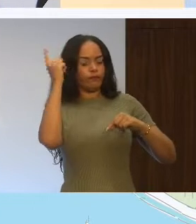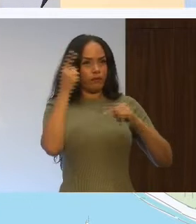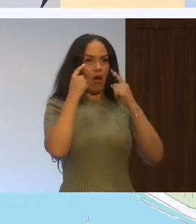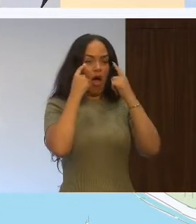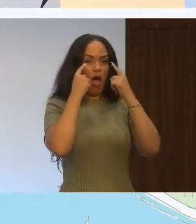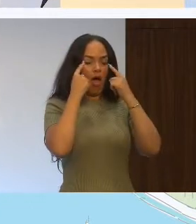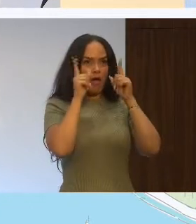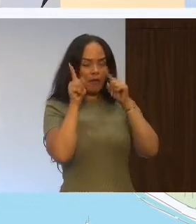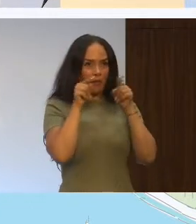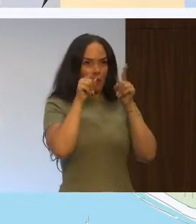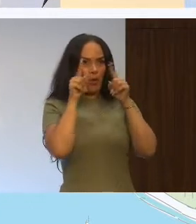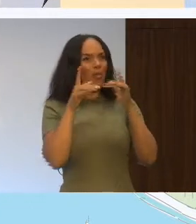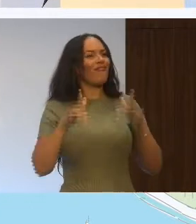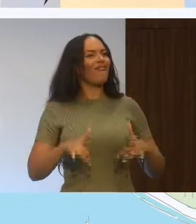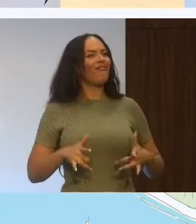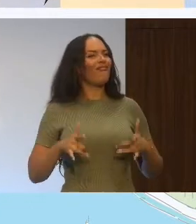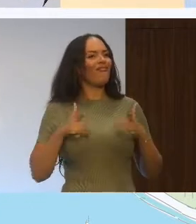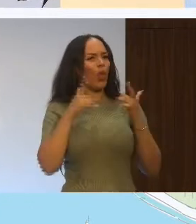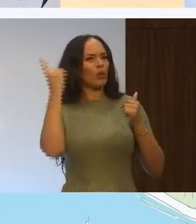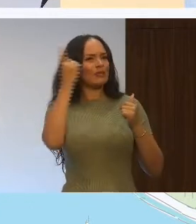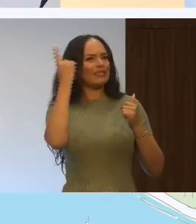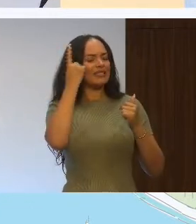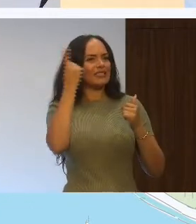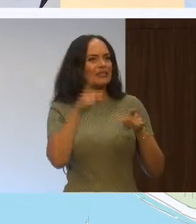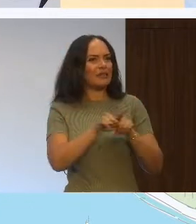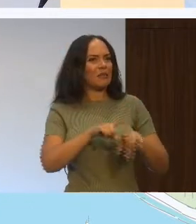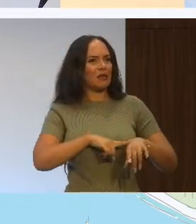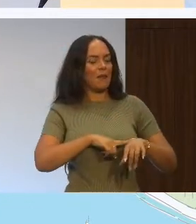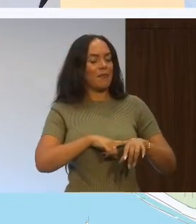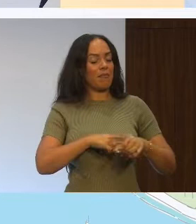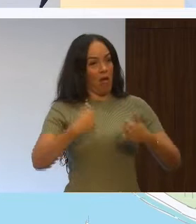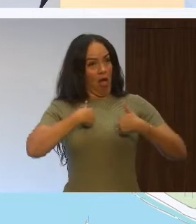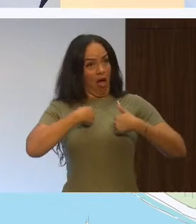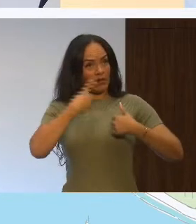They also feel dizzy. But we can actually see as a physician, they can see that the patient is feeling dizzy.